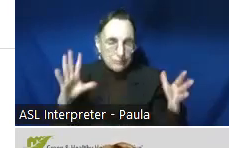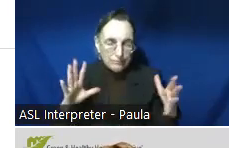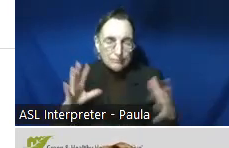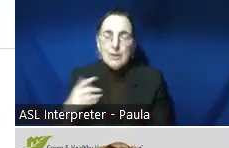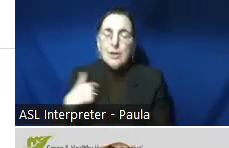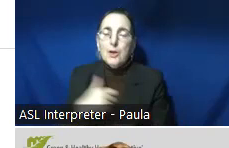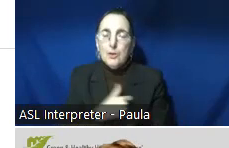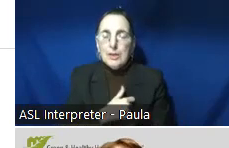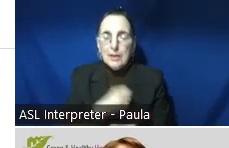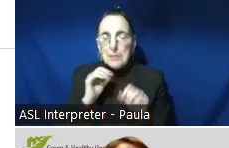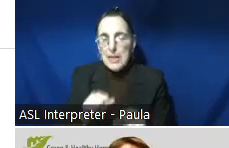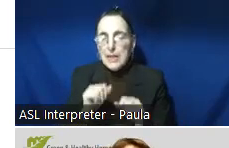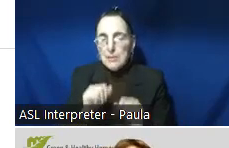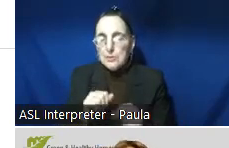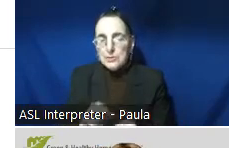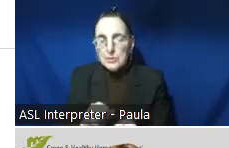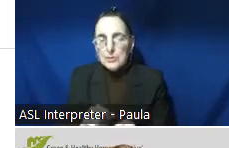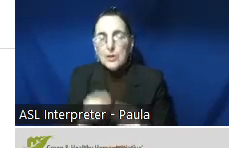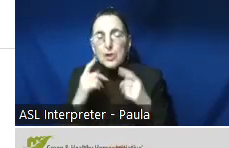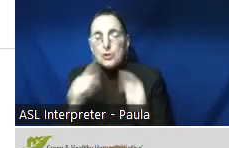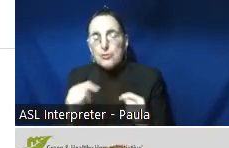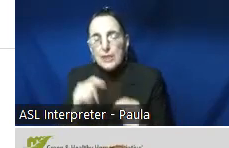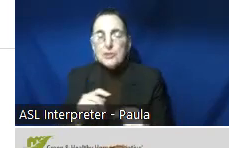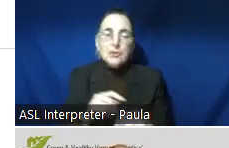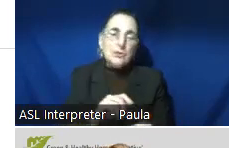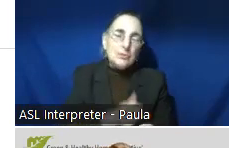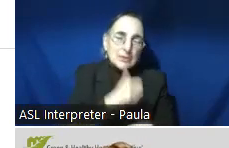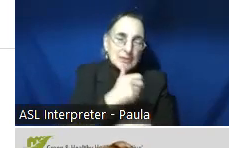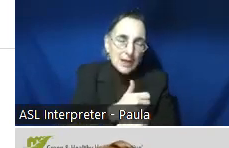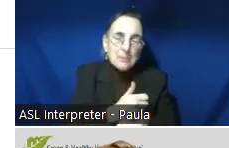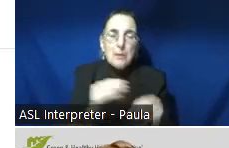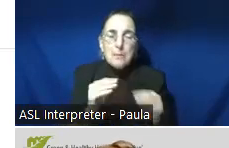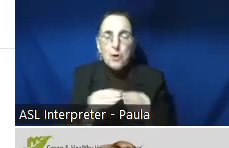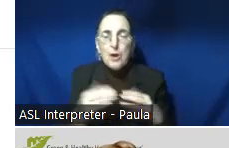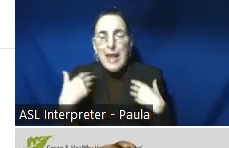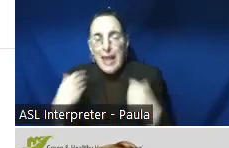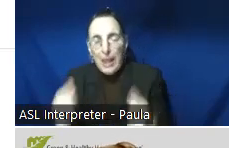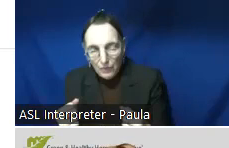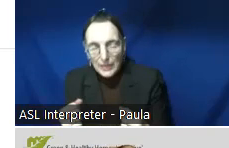healthy and safe and energy-efficient housing for our most vulnerable children